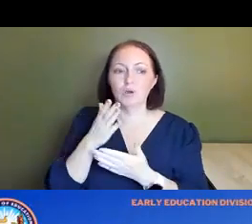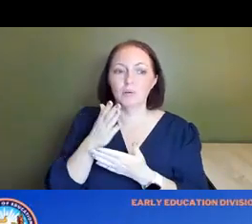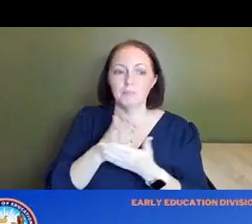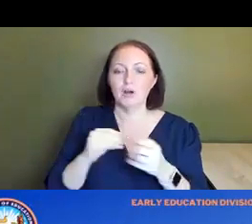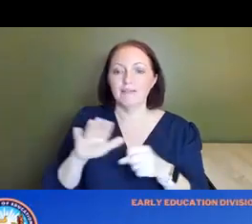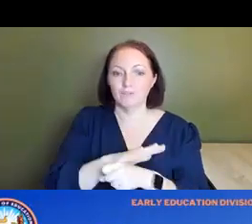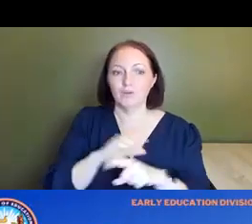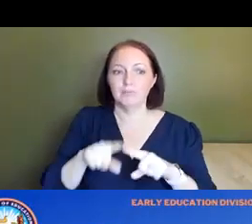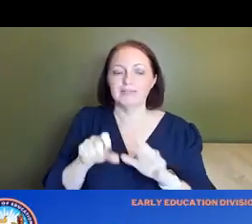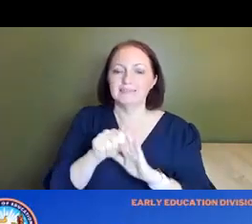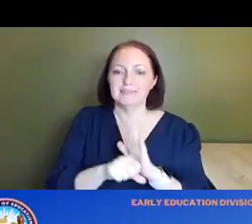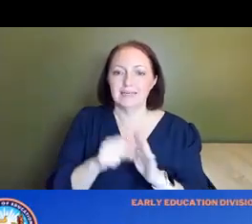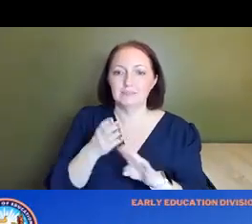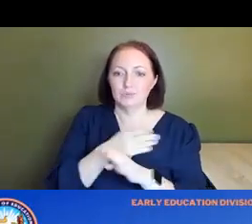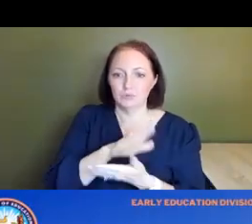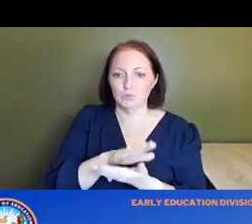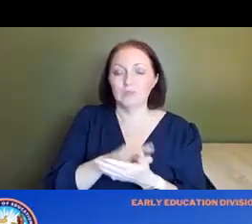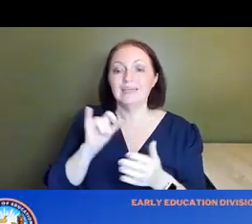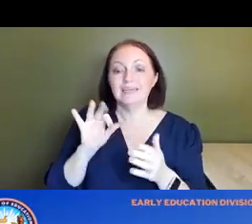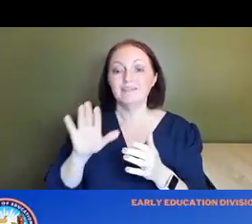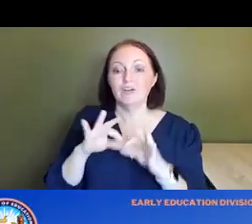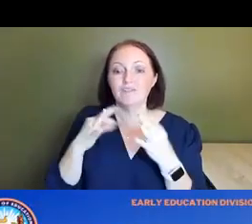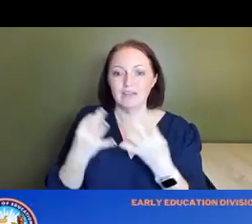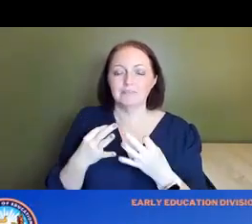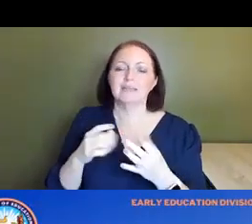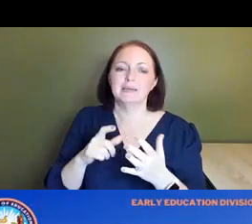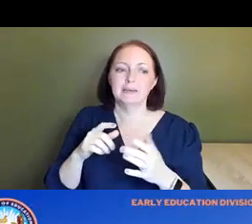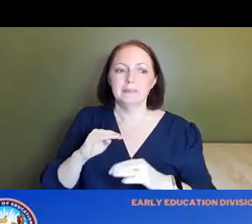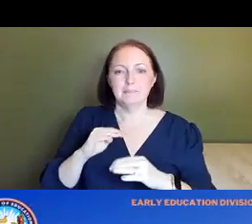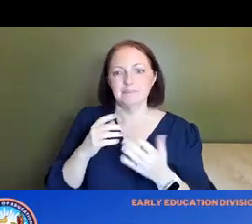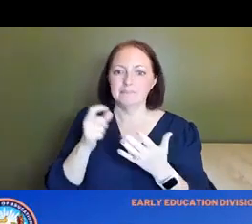State Preschool if the child’s family meets one of several requirements. So they could